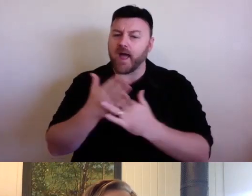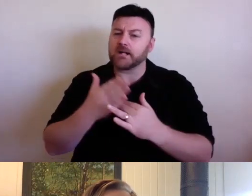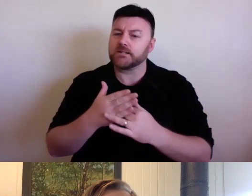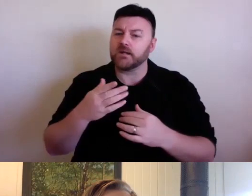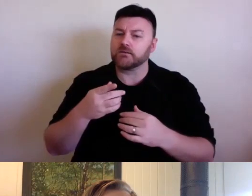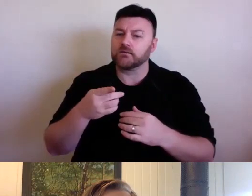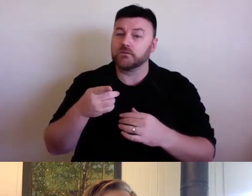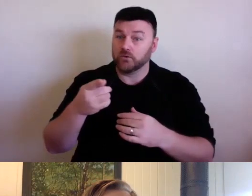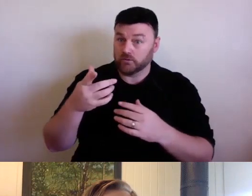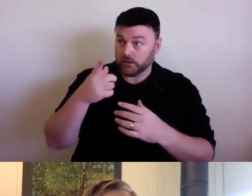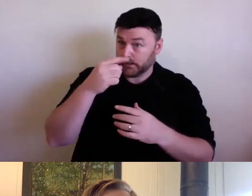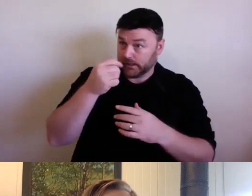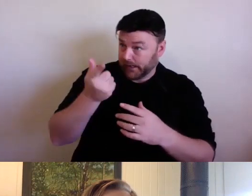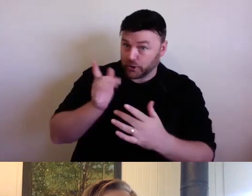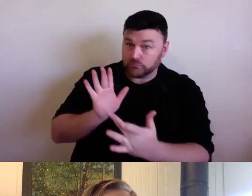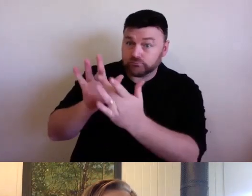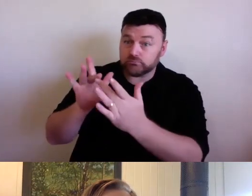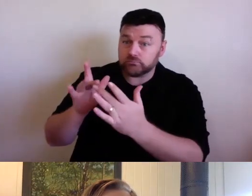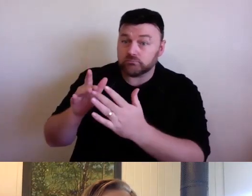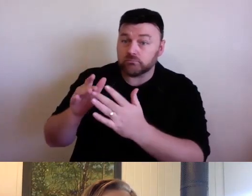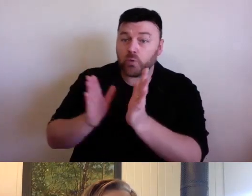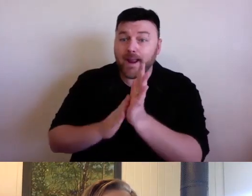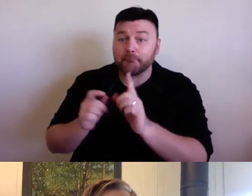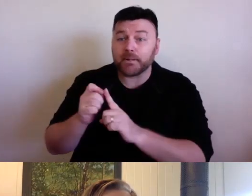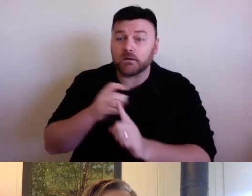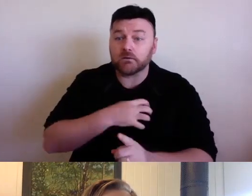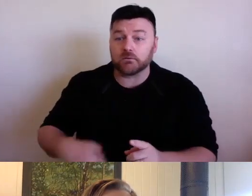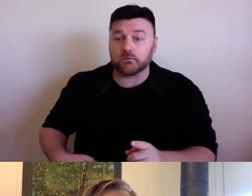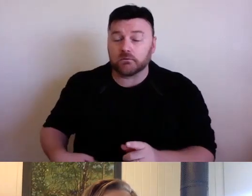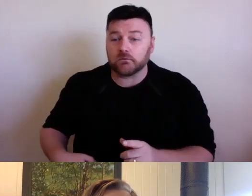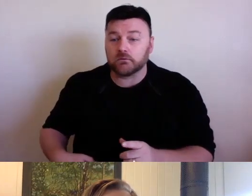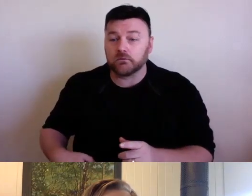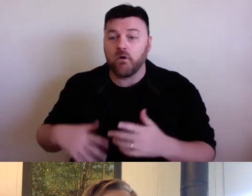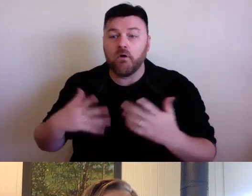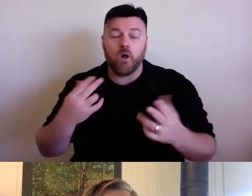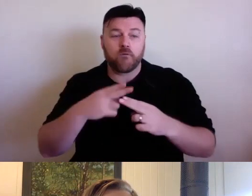local MP? Talking about politics, many of us may not be aware of who